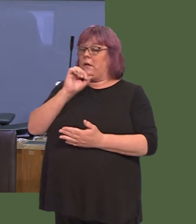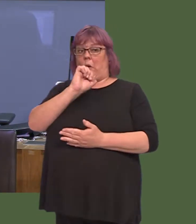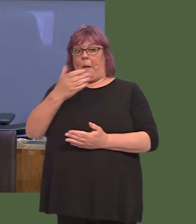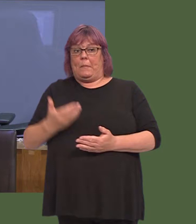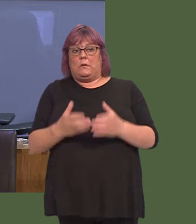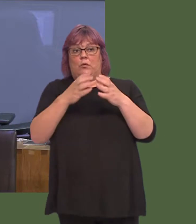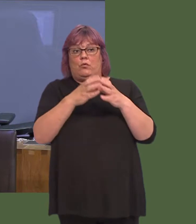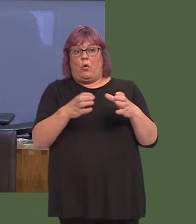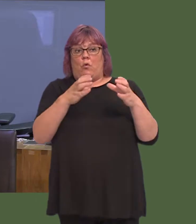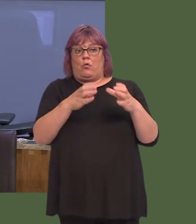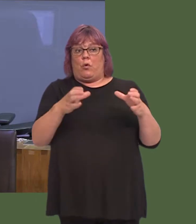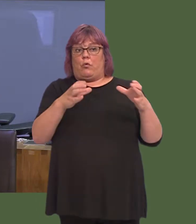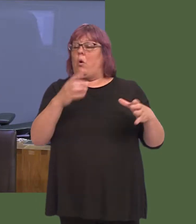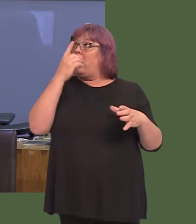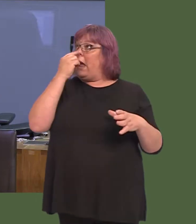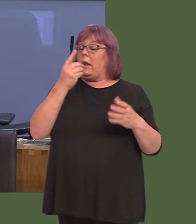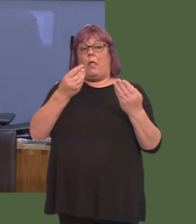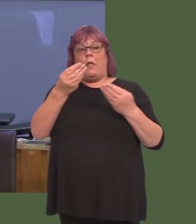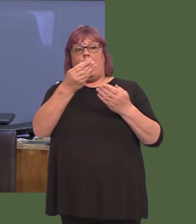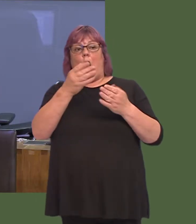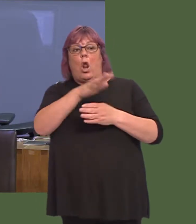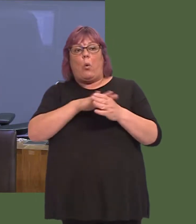can grow and so that the local economy can benefit from that growth.